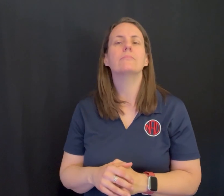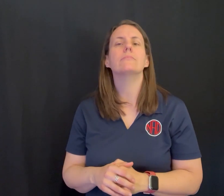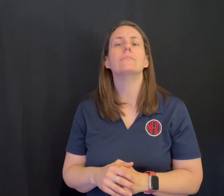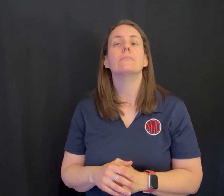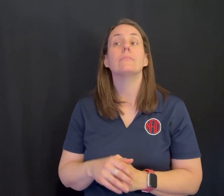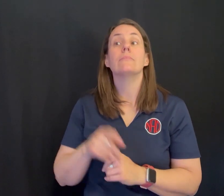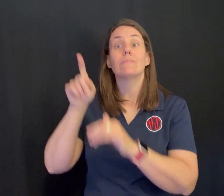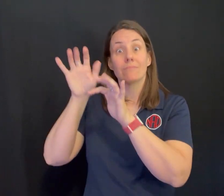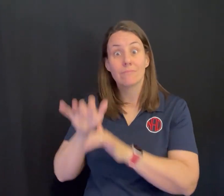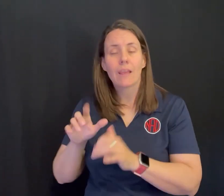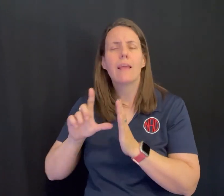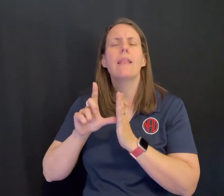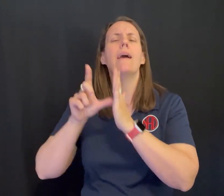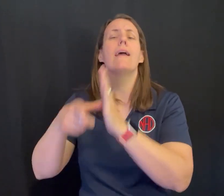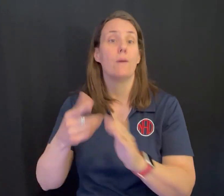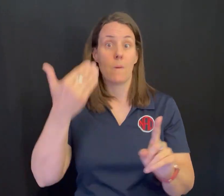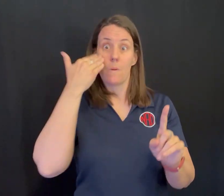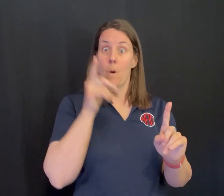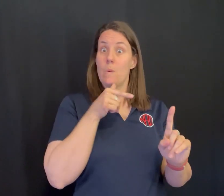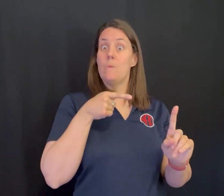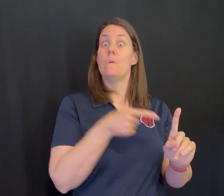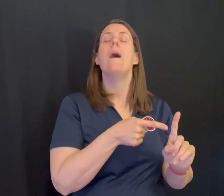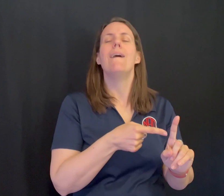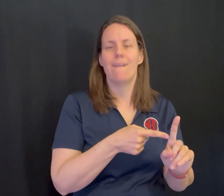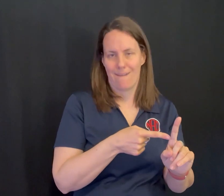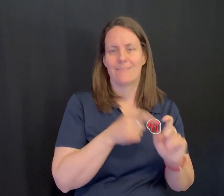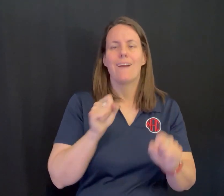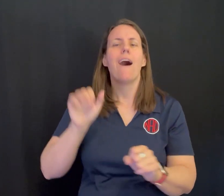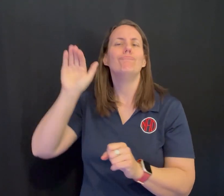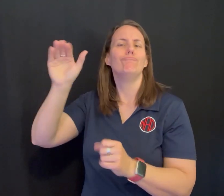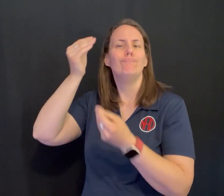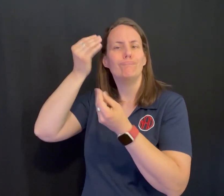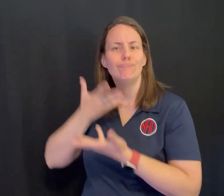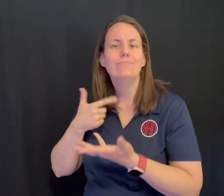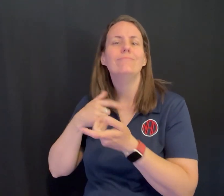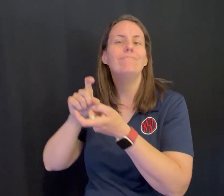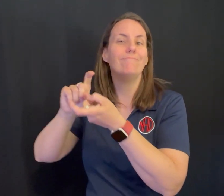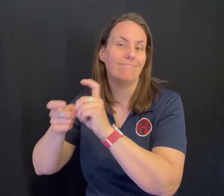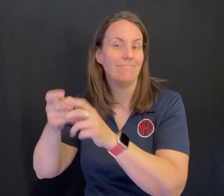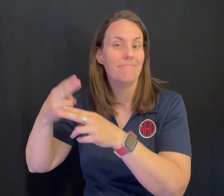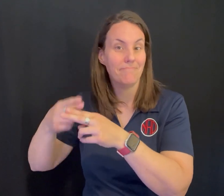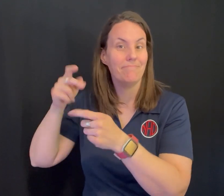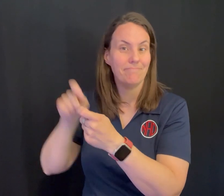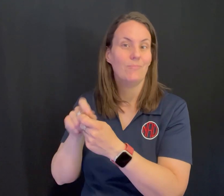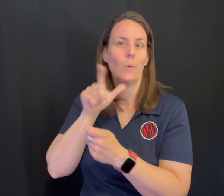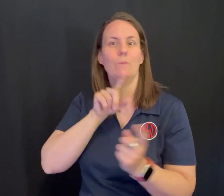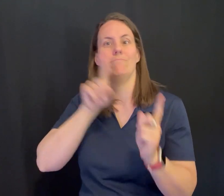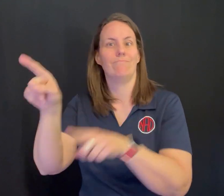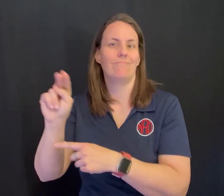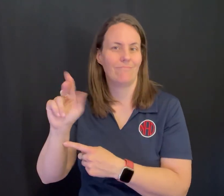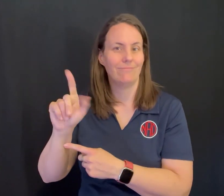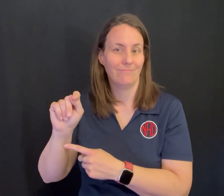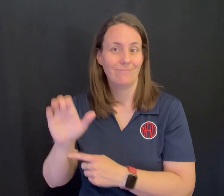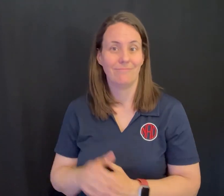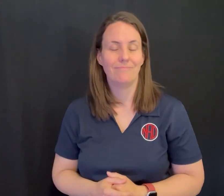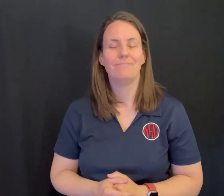let us know who your organization decides to send.